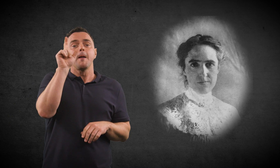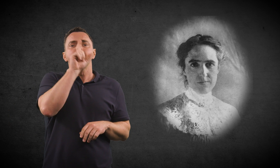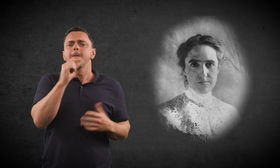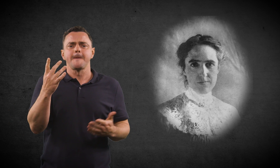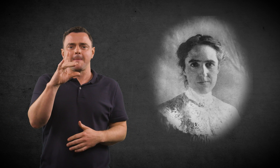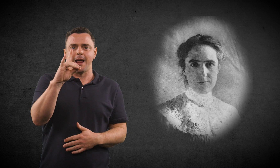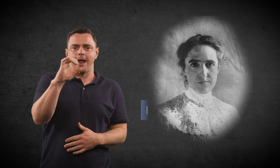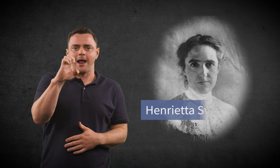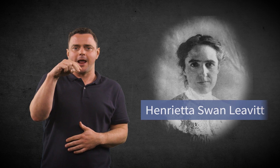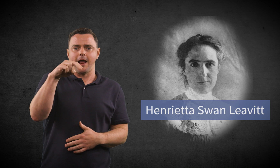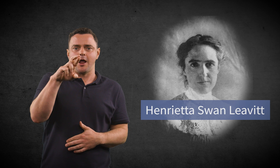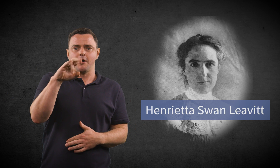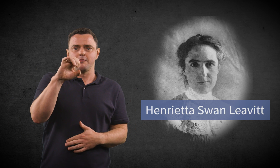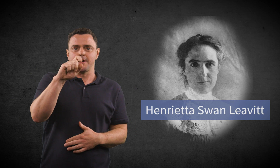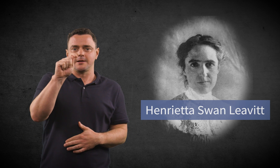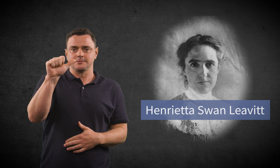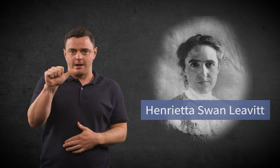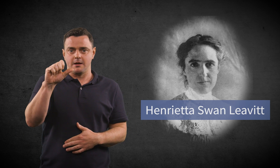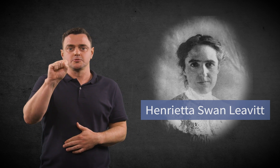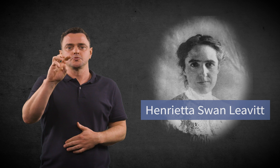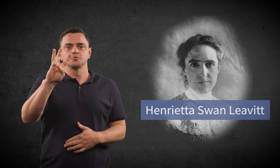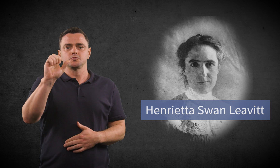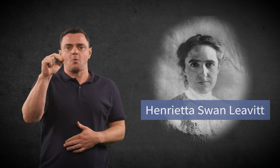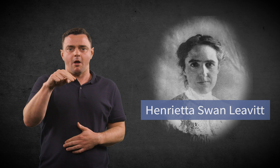Her name was Henrietta Swan Leavitt,